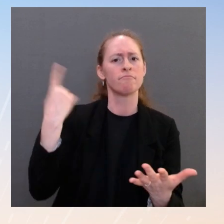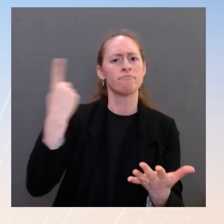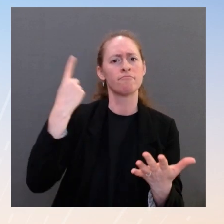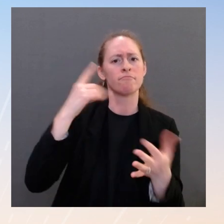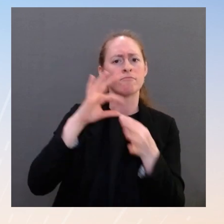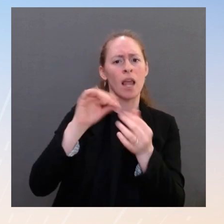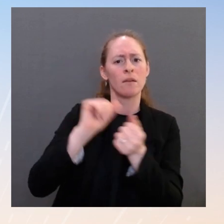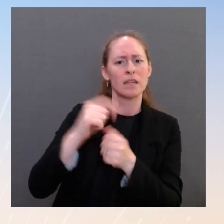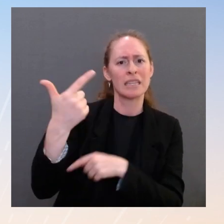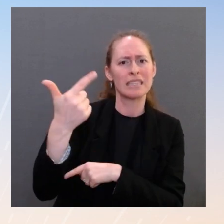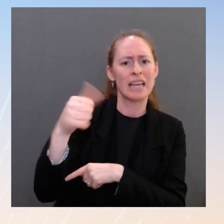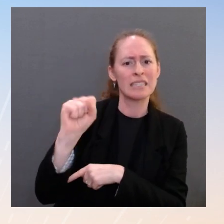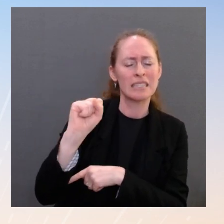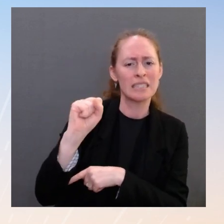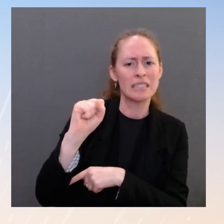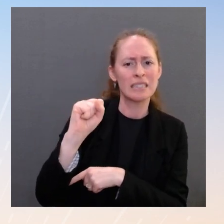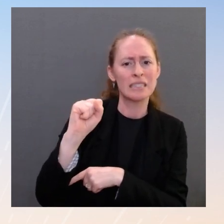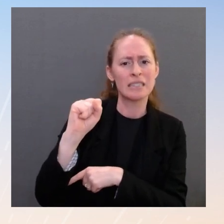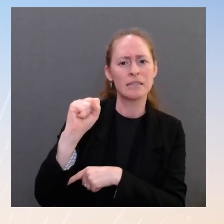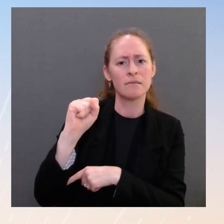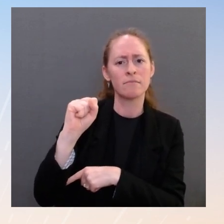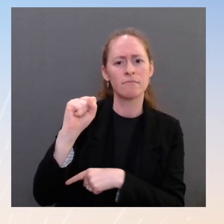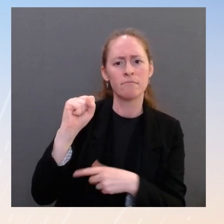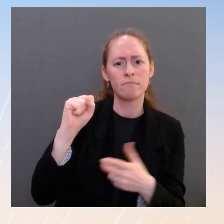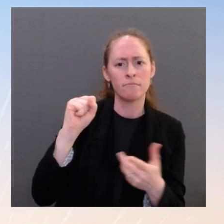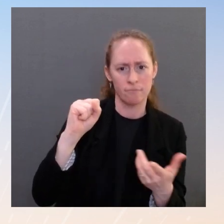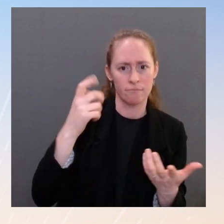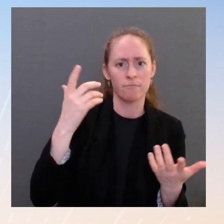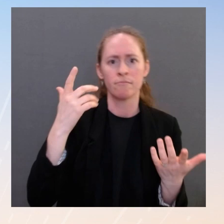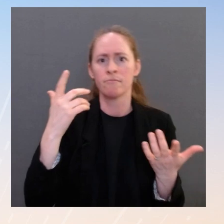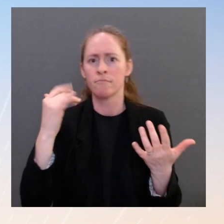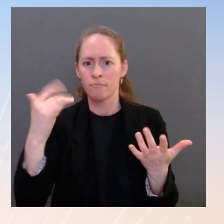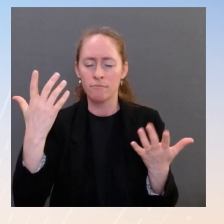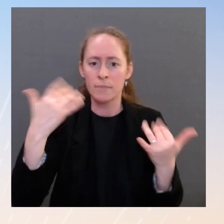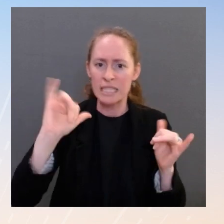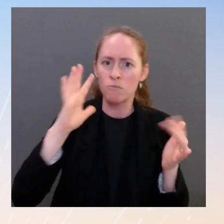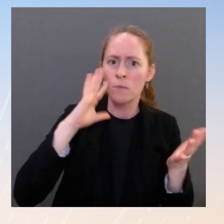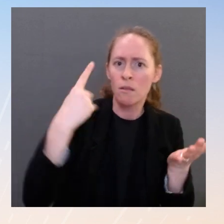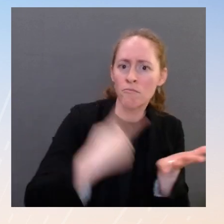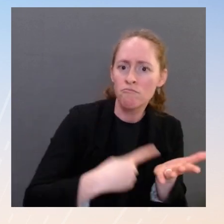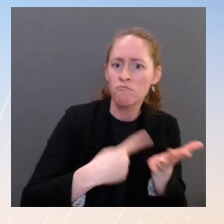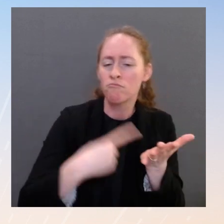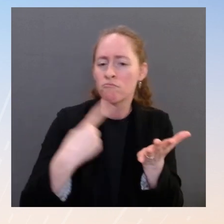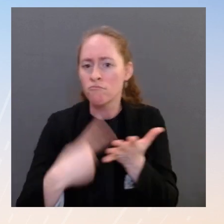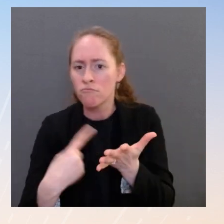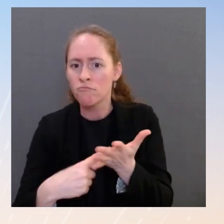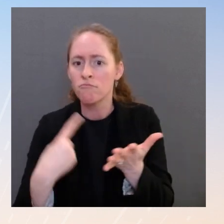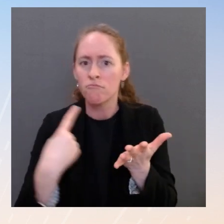is still on the table for them. If they give the -- or if they include a federal gas tax holiday in a bill,